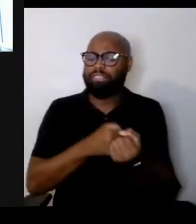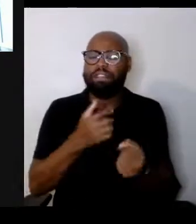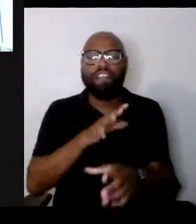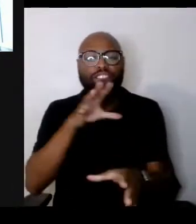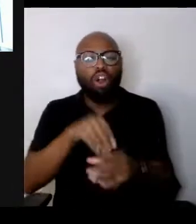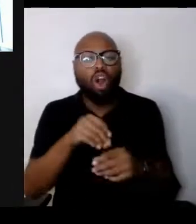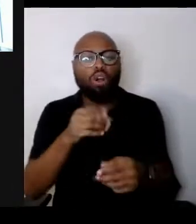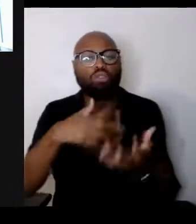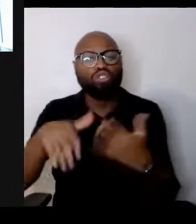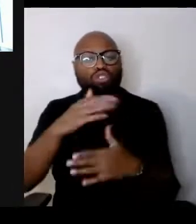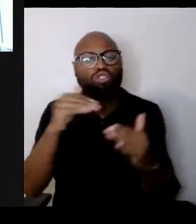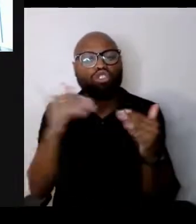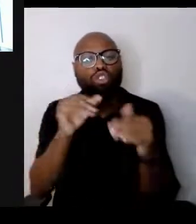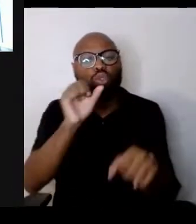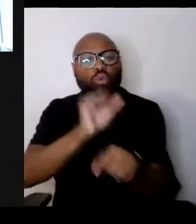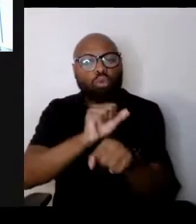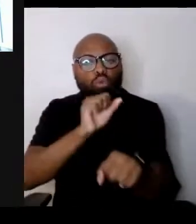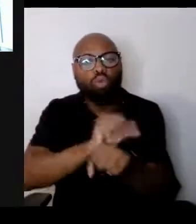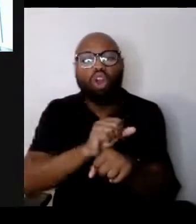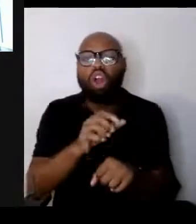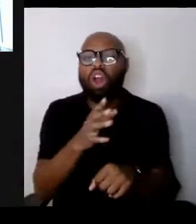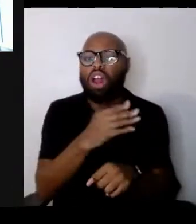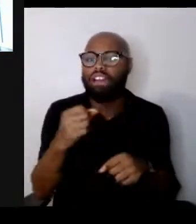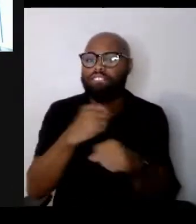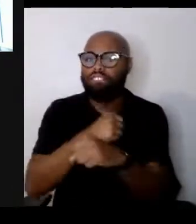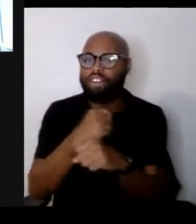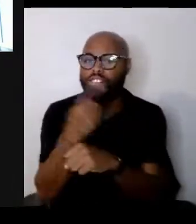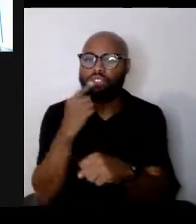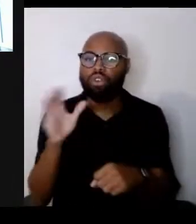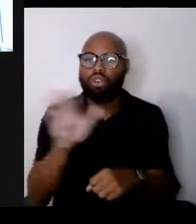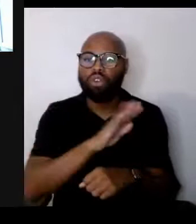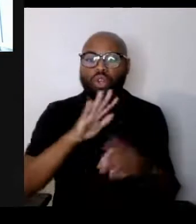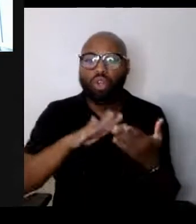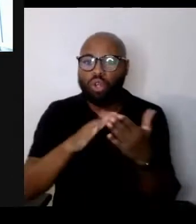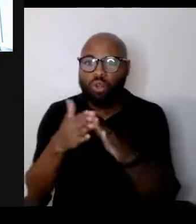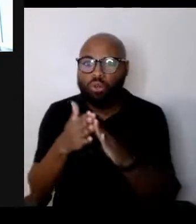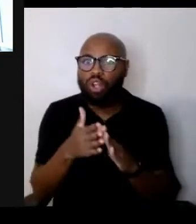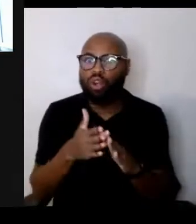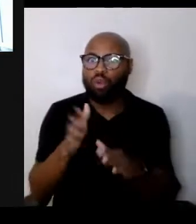and in fighting for your communities as students, as young activists.